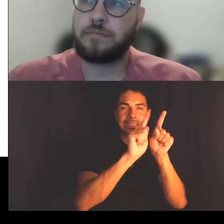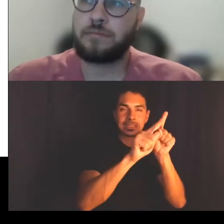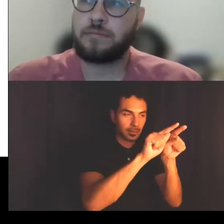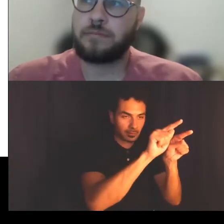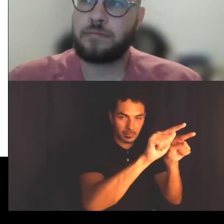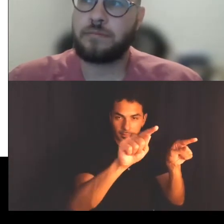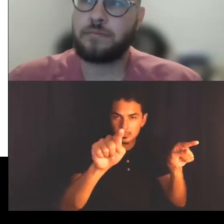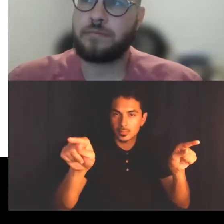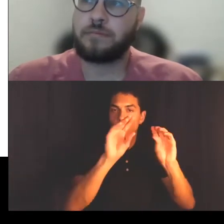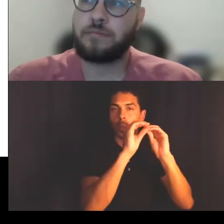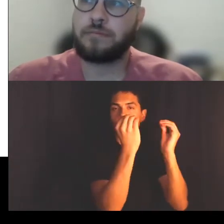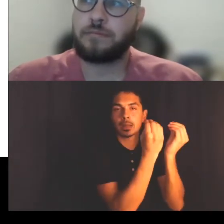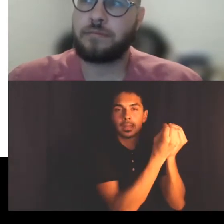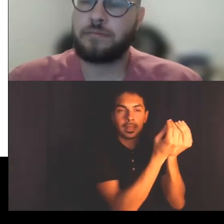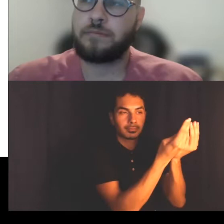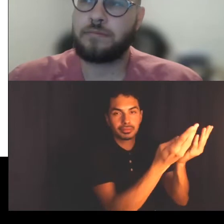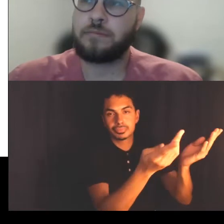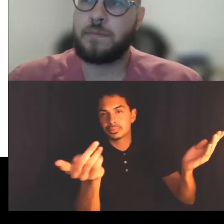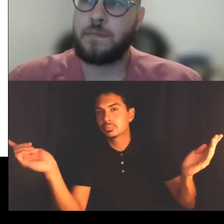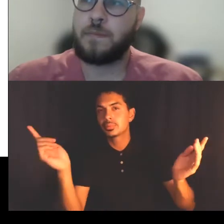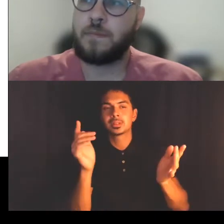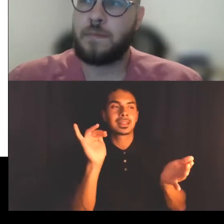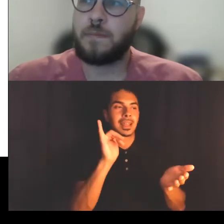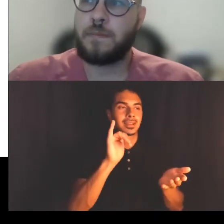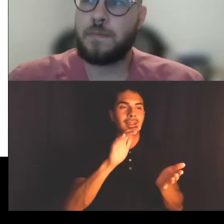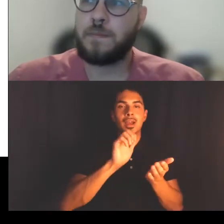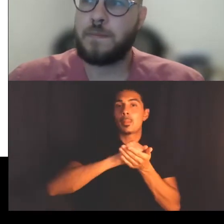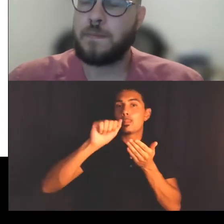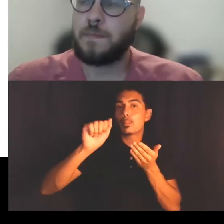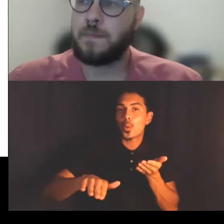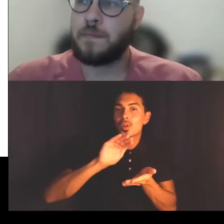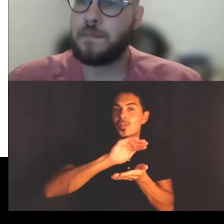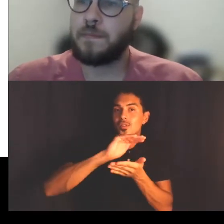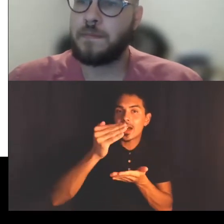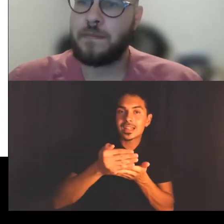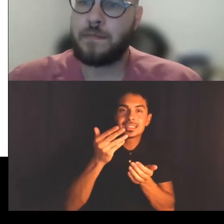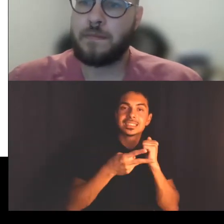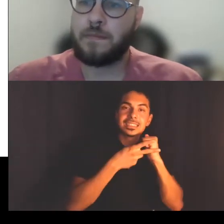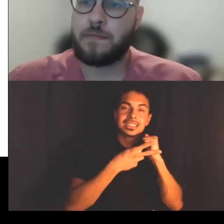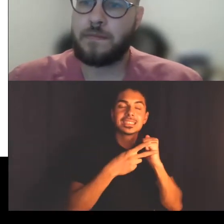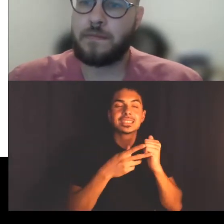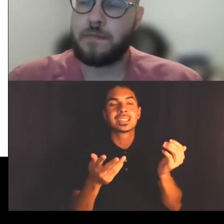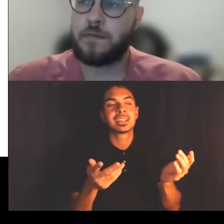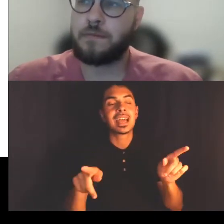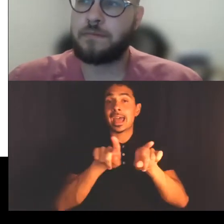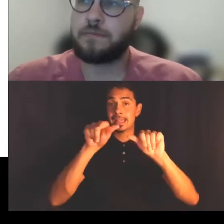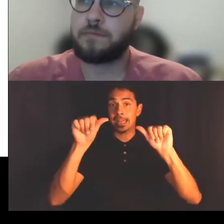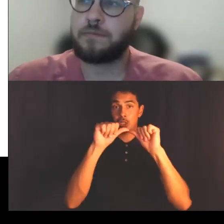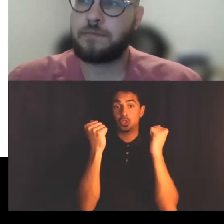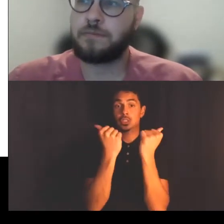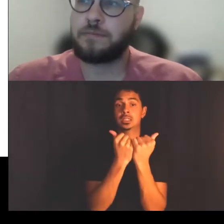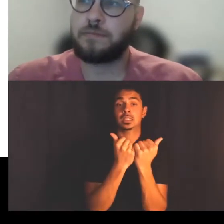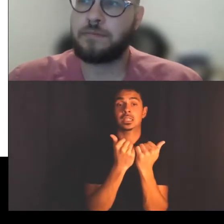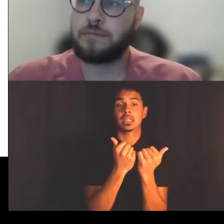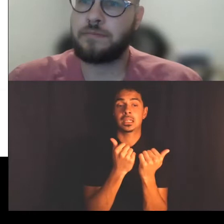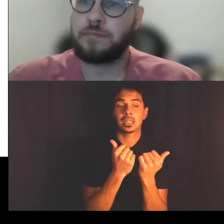that I mentioned like abortion funds and stuff like that. I think as an agency, we should be responsible